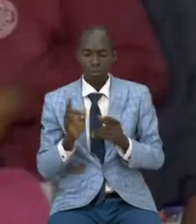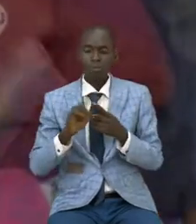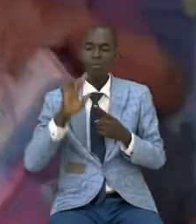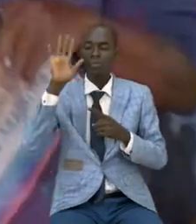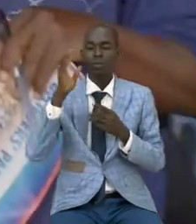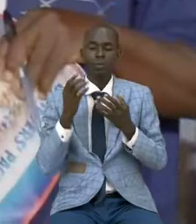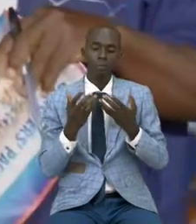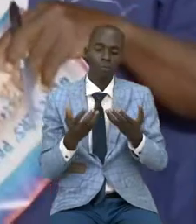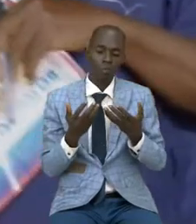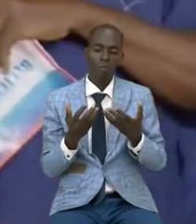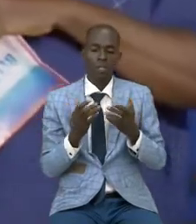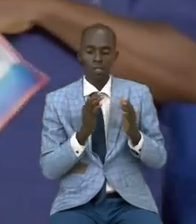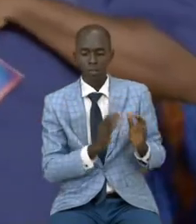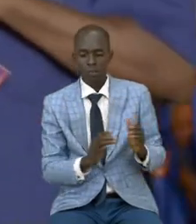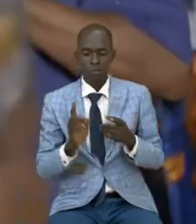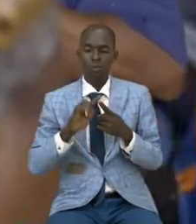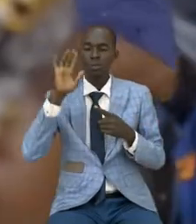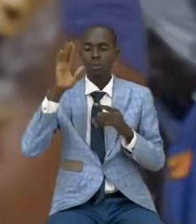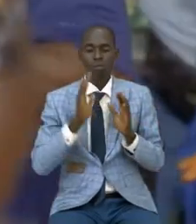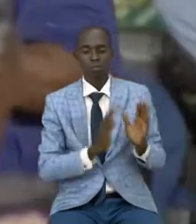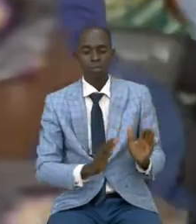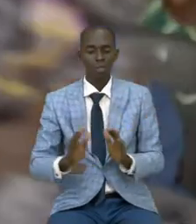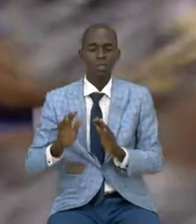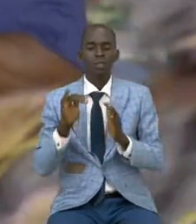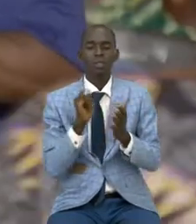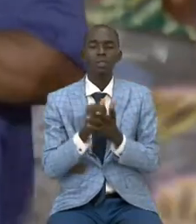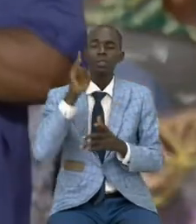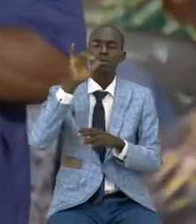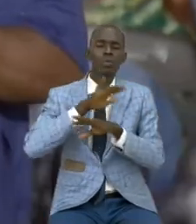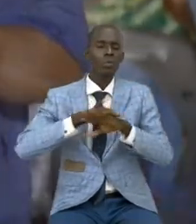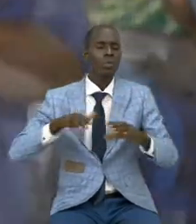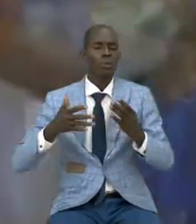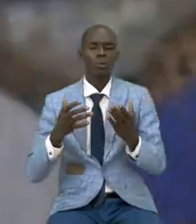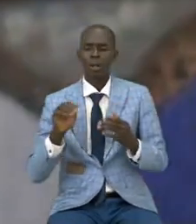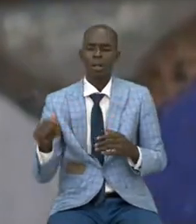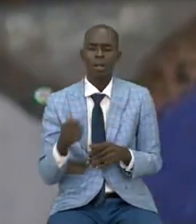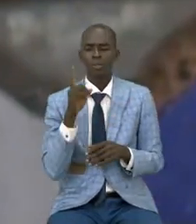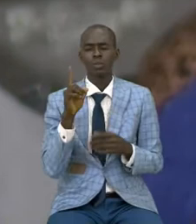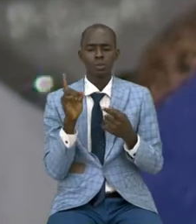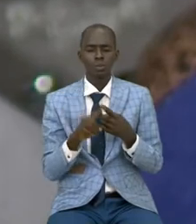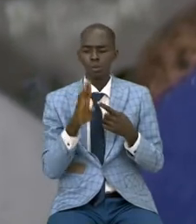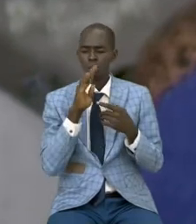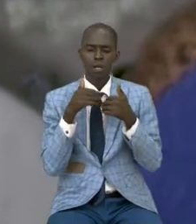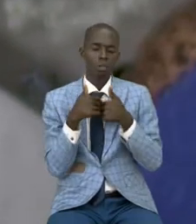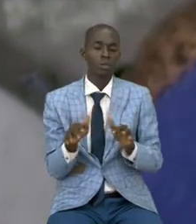according to your plan that you don't want anyone to be lost you want